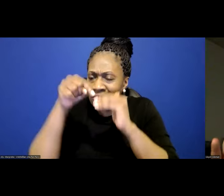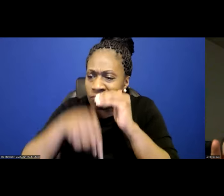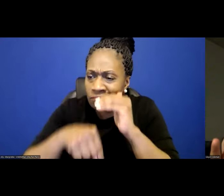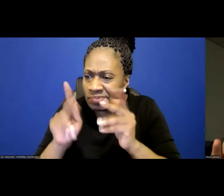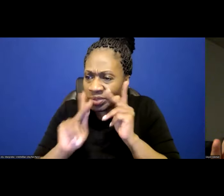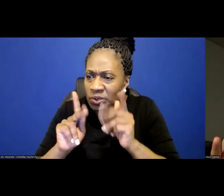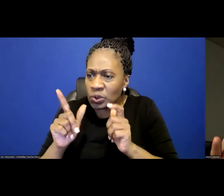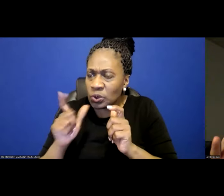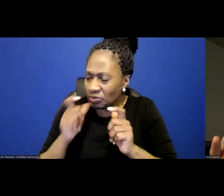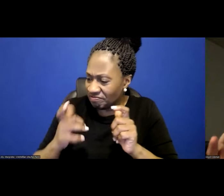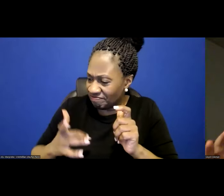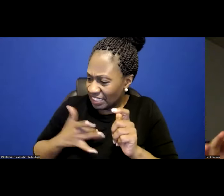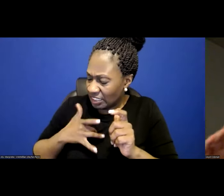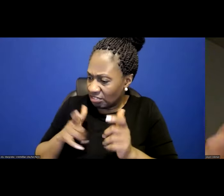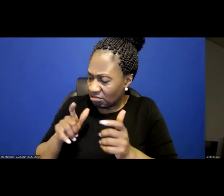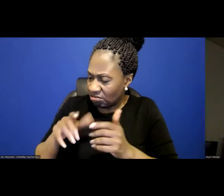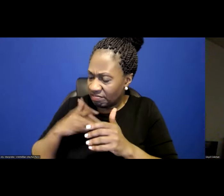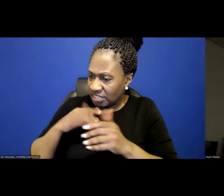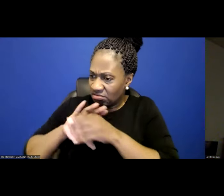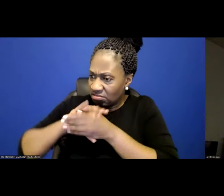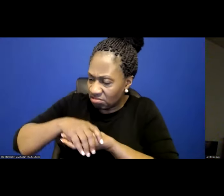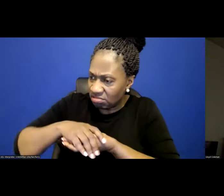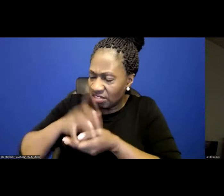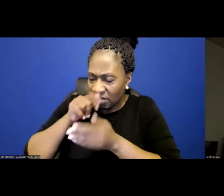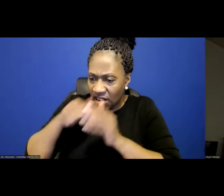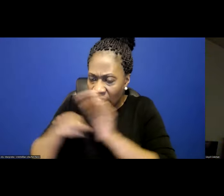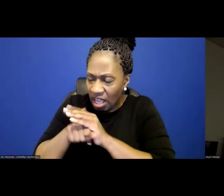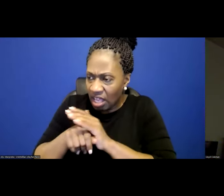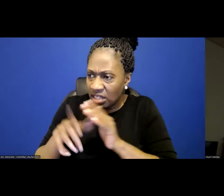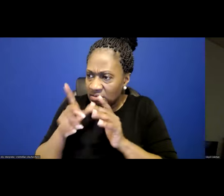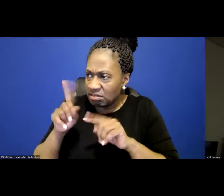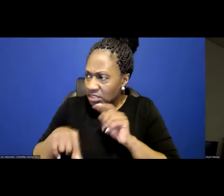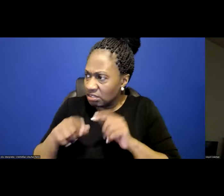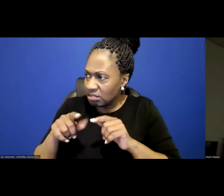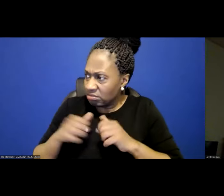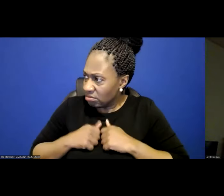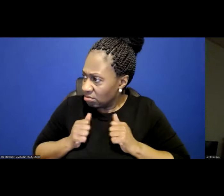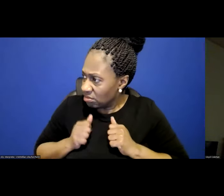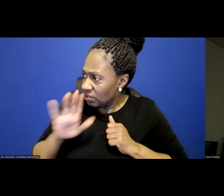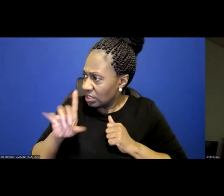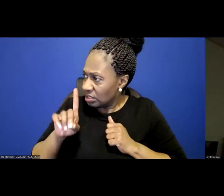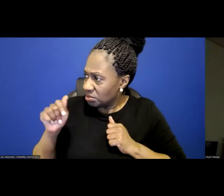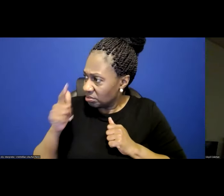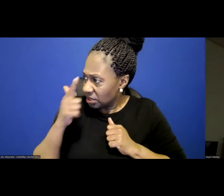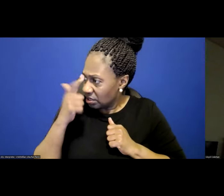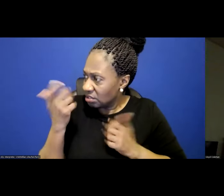like they have to hide or not disclose a disability because they are fearful